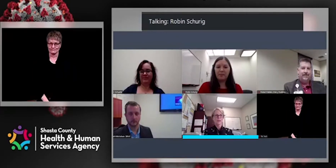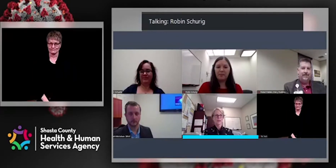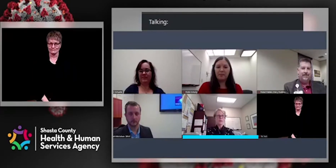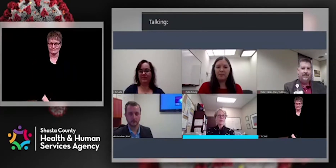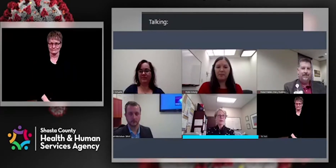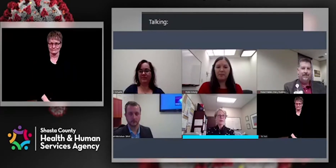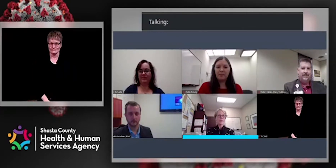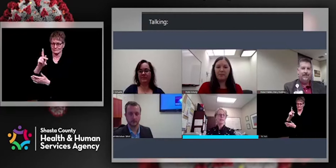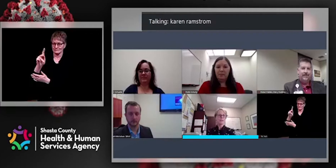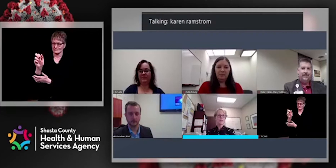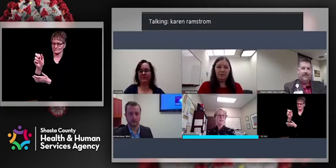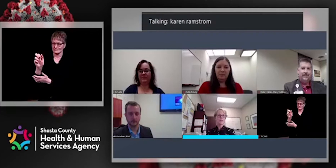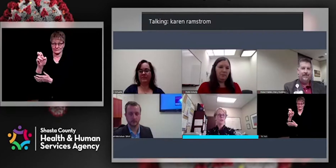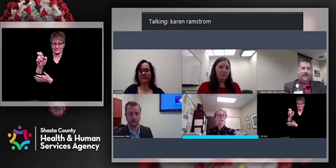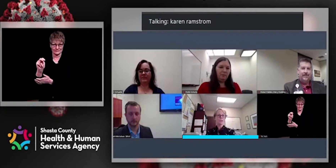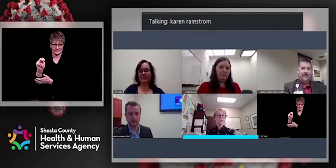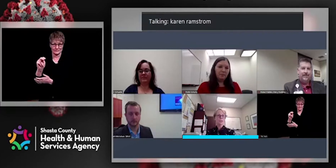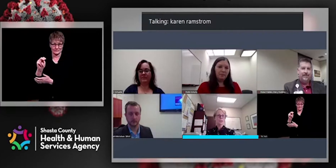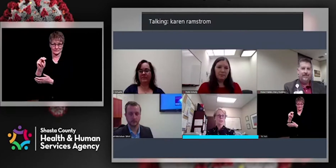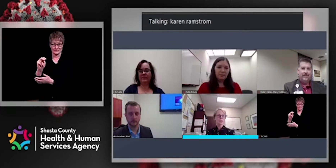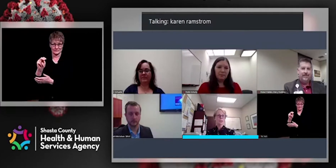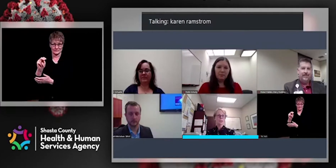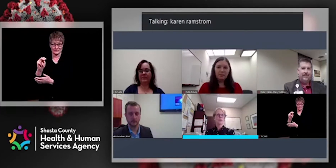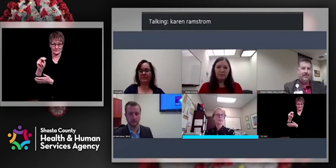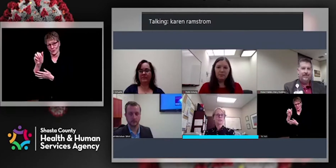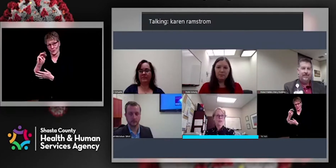Good morning, everybody. So I just wanted to briefly share,